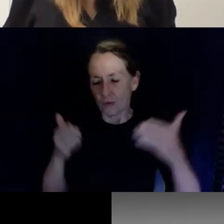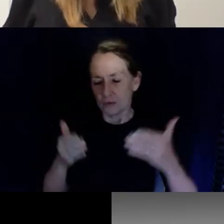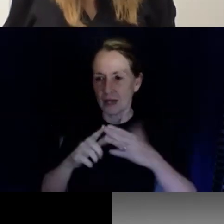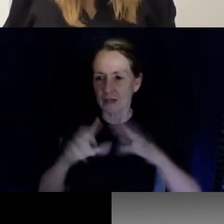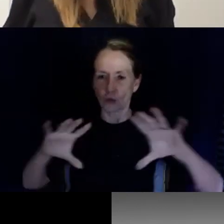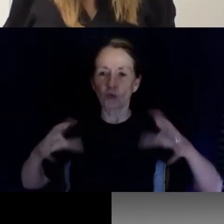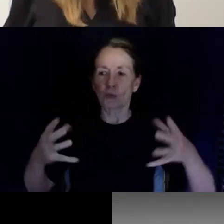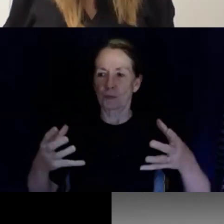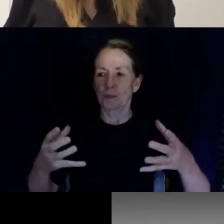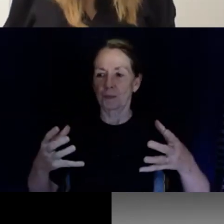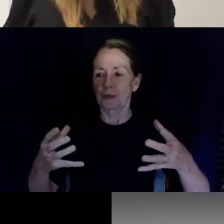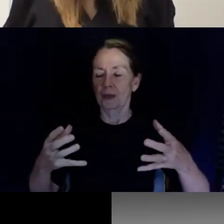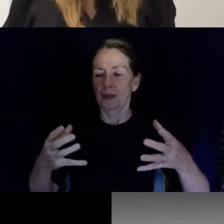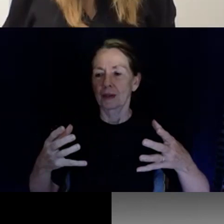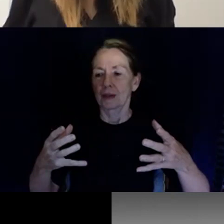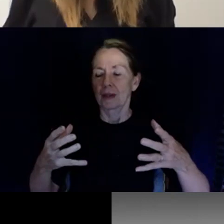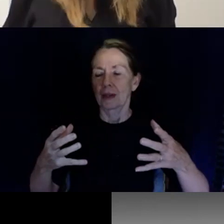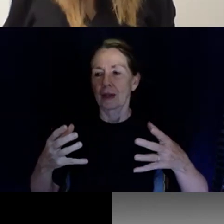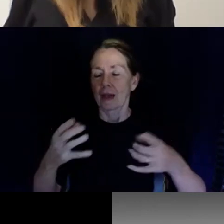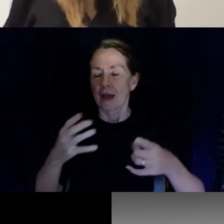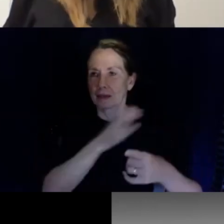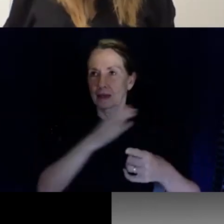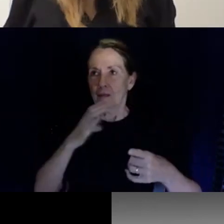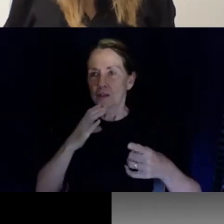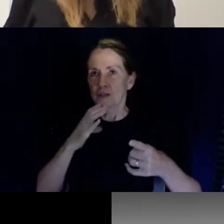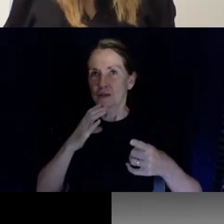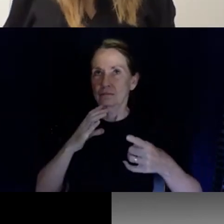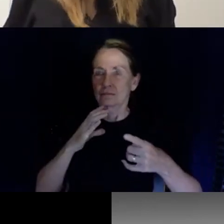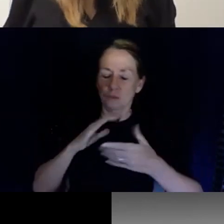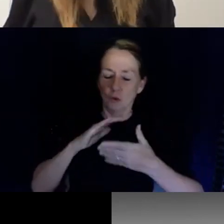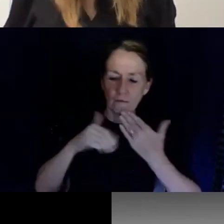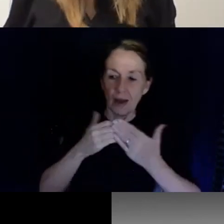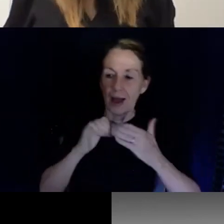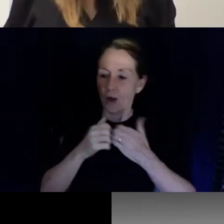AND I HAVE BEEN AWARE THAT IT'S BEEN AN ONGOING ISSUE.